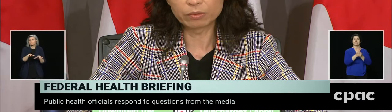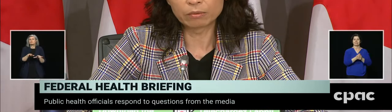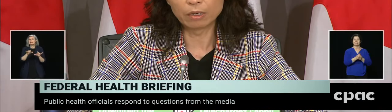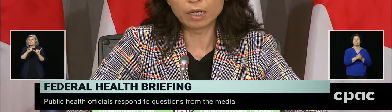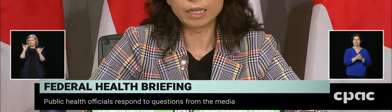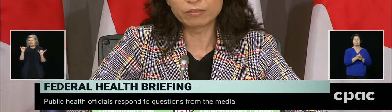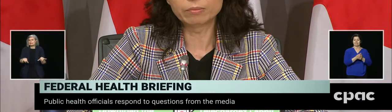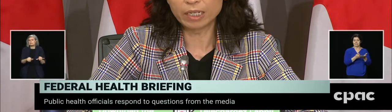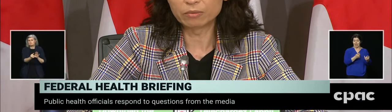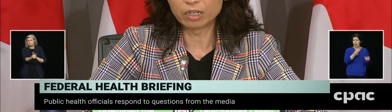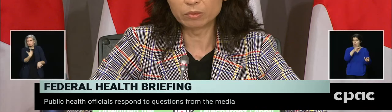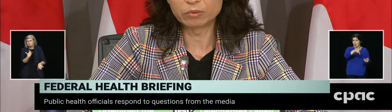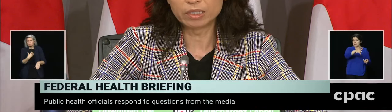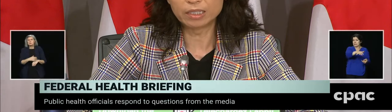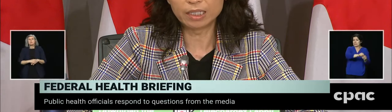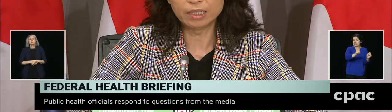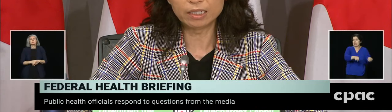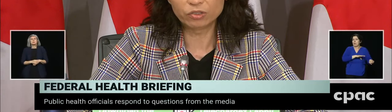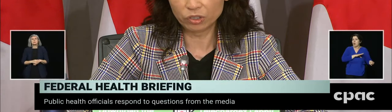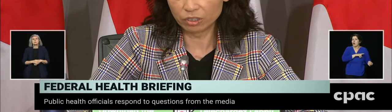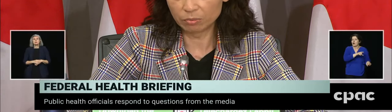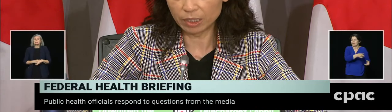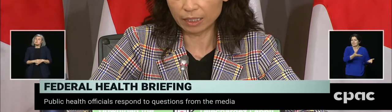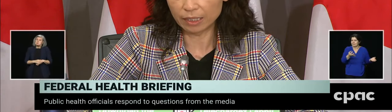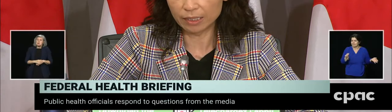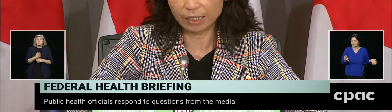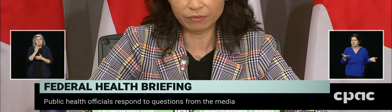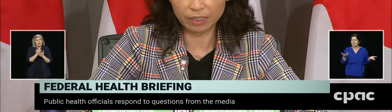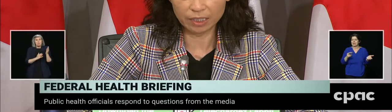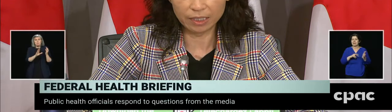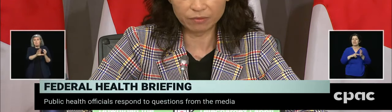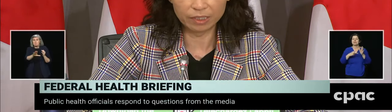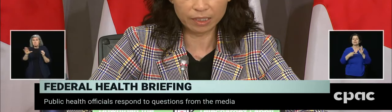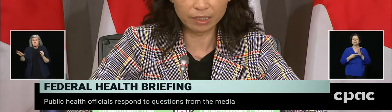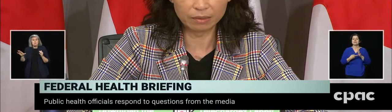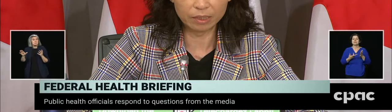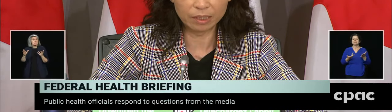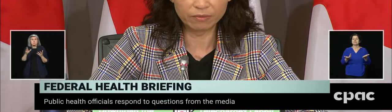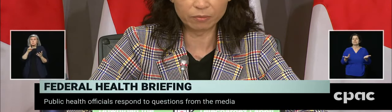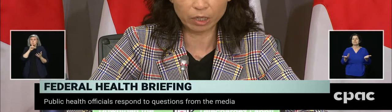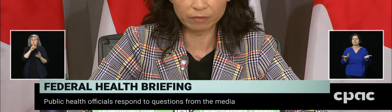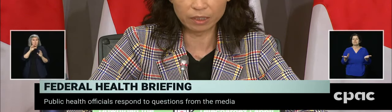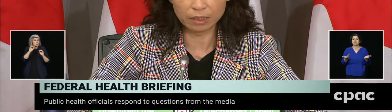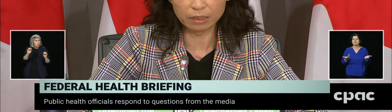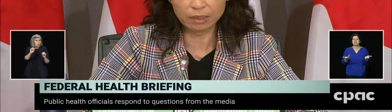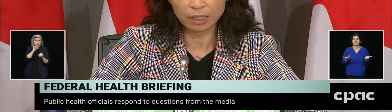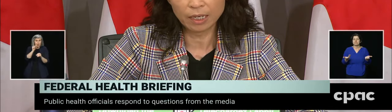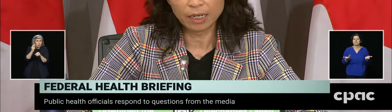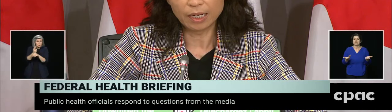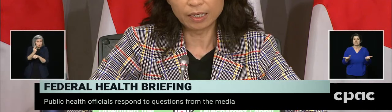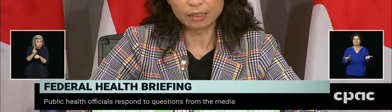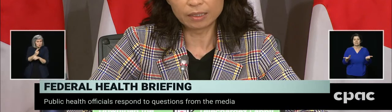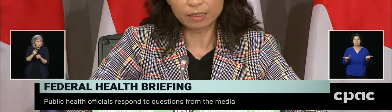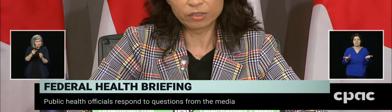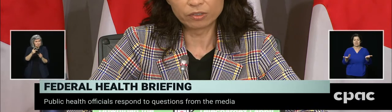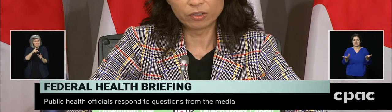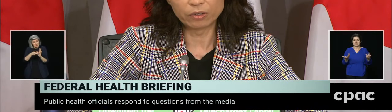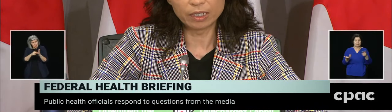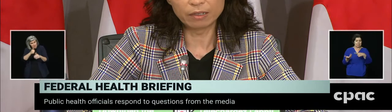SO I WOULDN'T SAY THAT'S HINDERED THE, YOU KNOW, THAT NOT HAVING PANORAMA WAS THE KEY